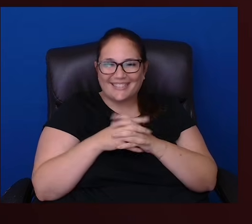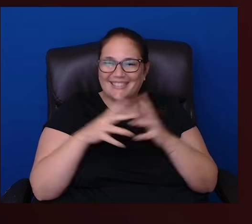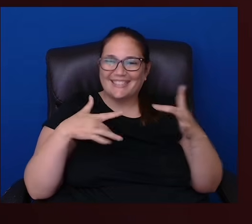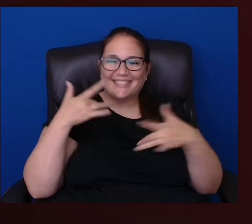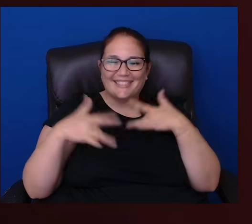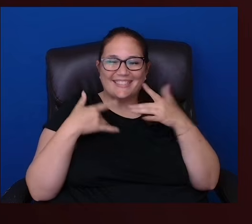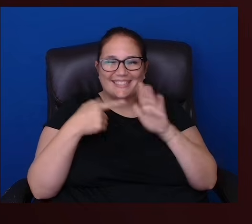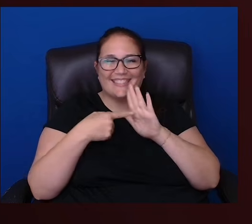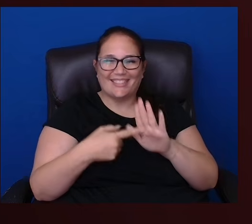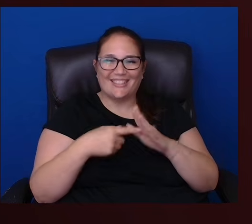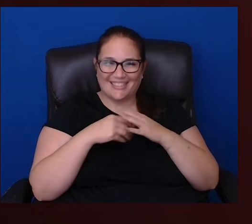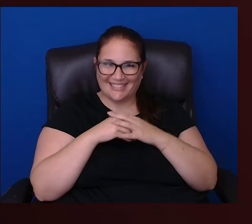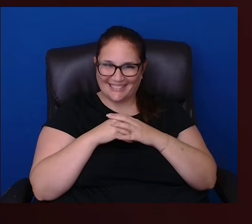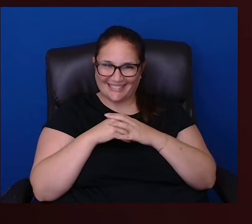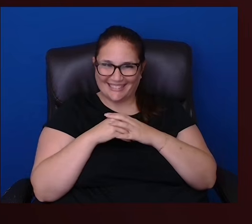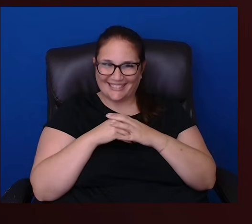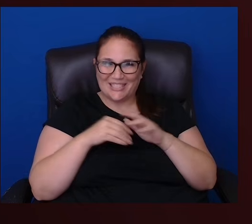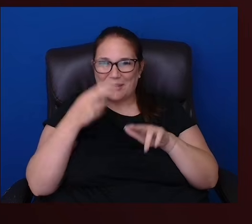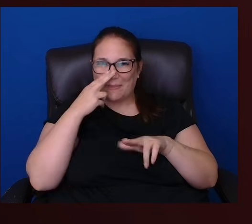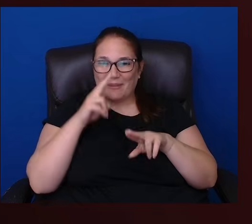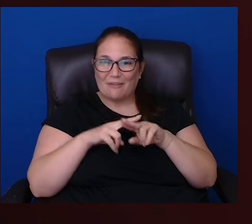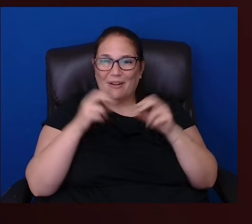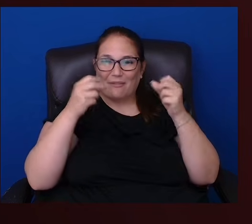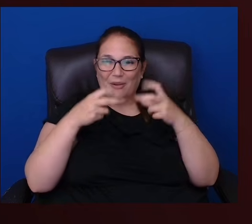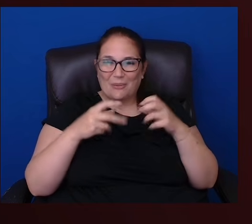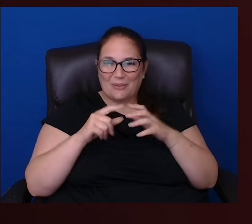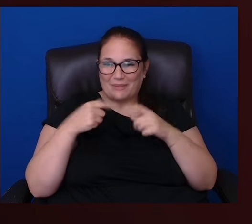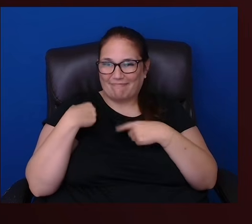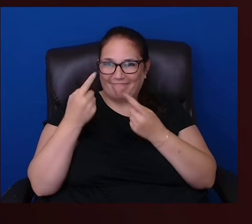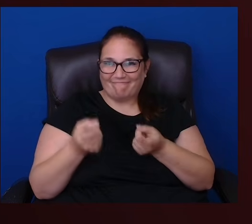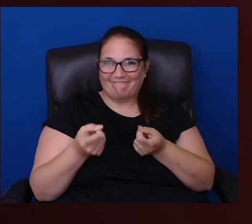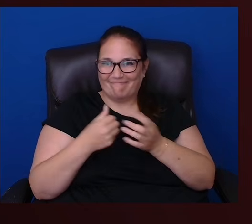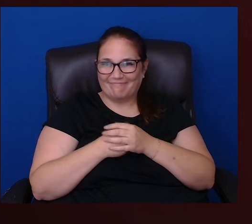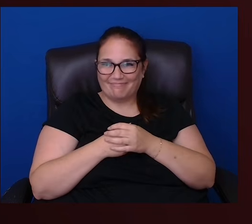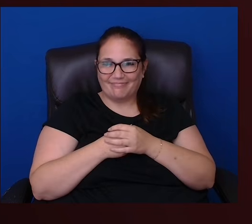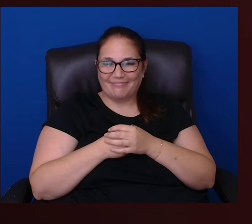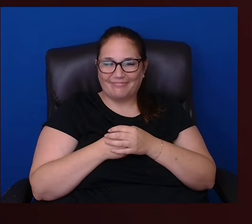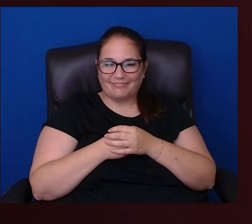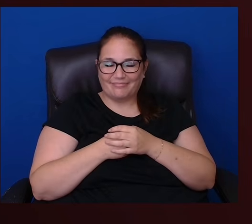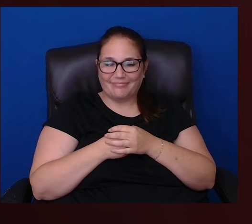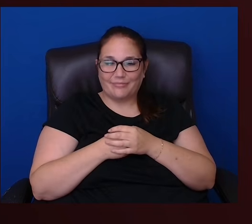This is some of the most fun I've had coding in a while. One of your big homework assignments,